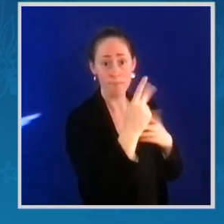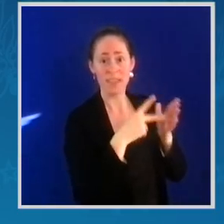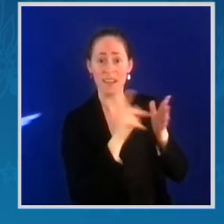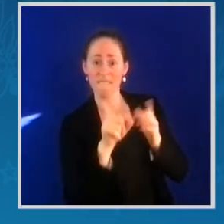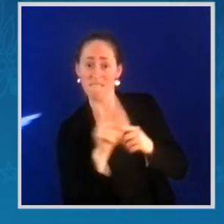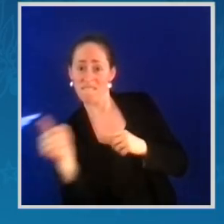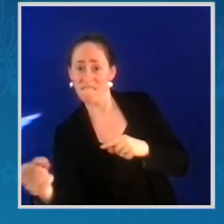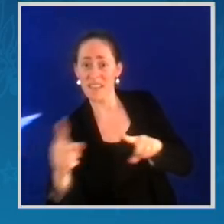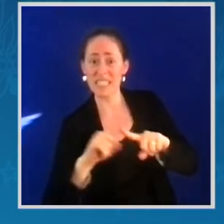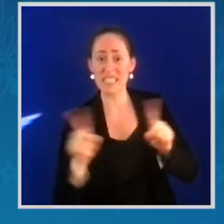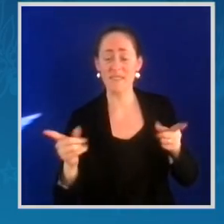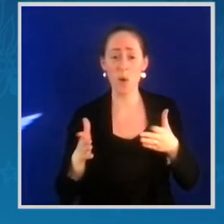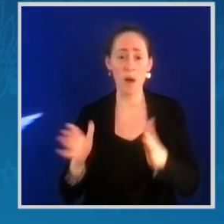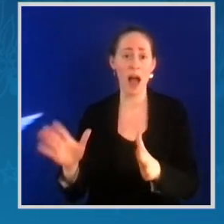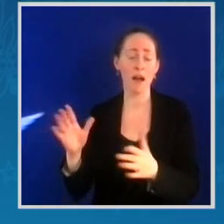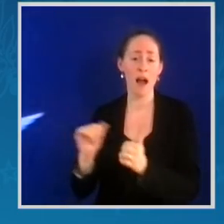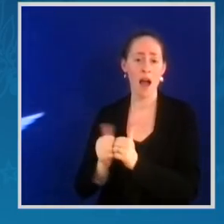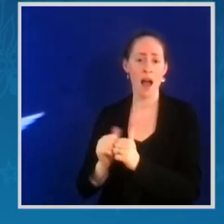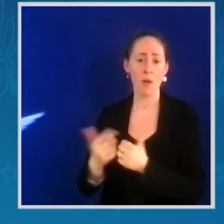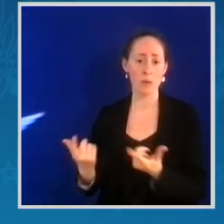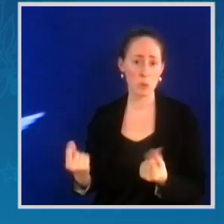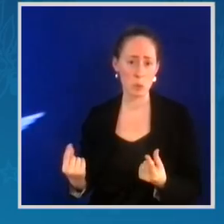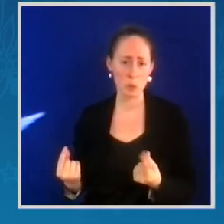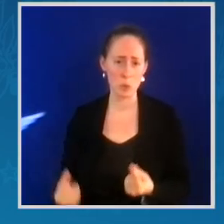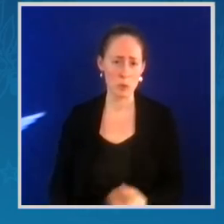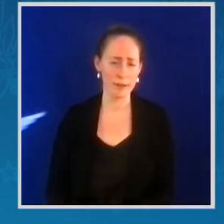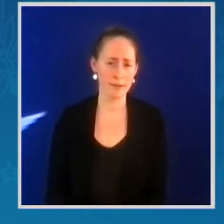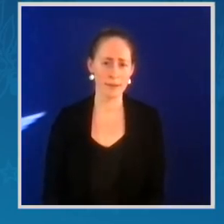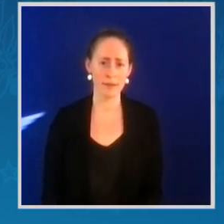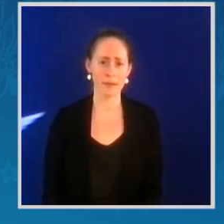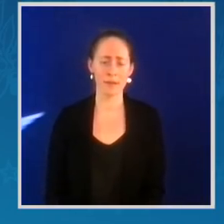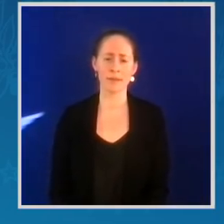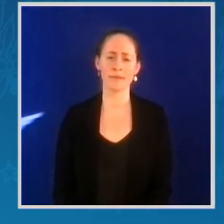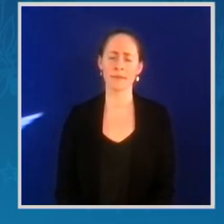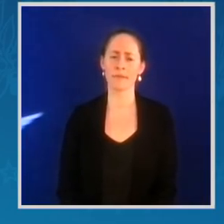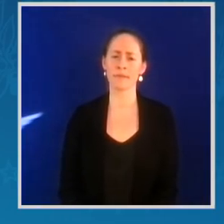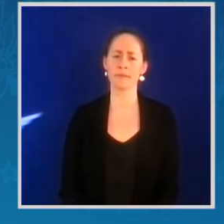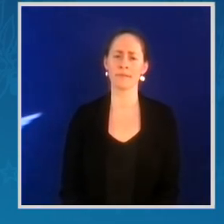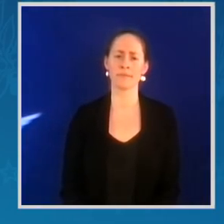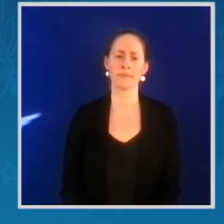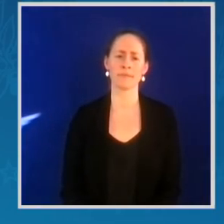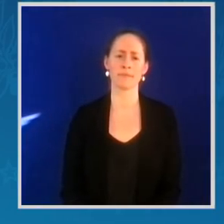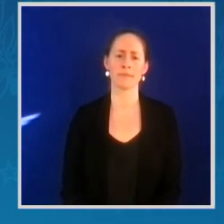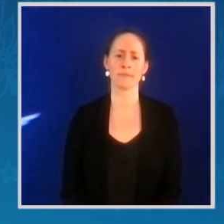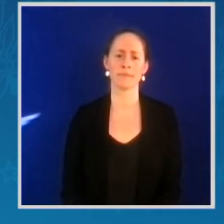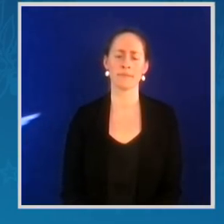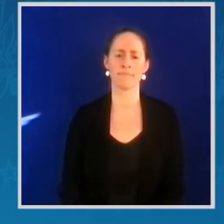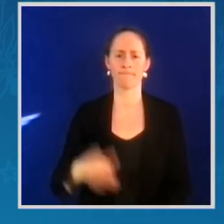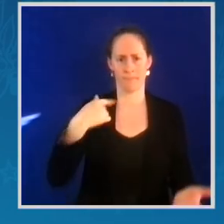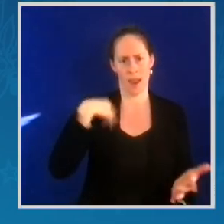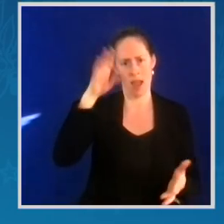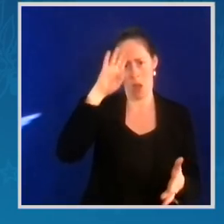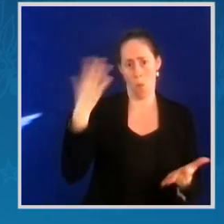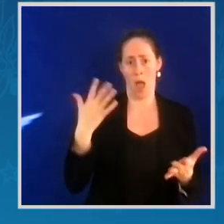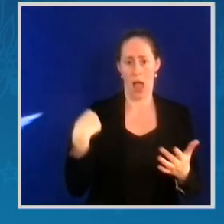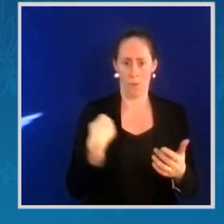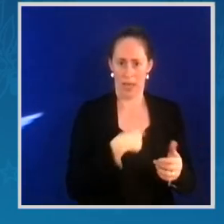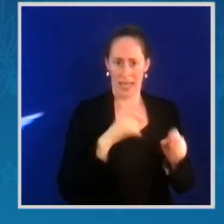The Vice President: I know our capacity to give people hope in that region and particularly those three countries in Central America,